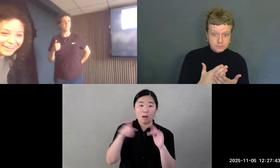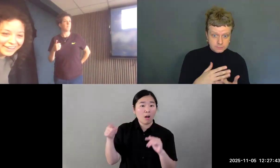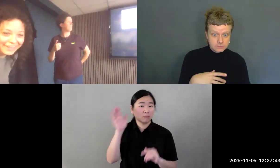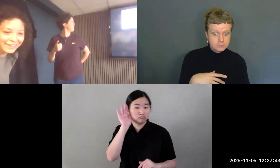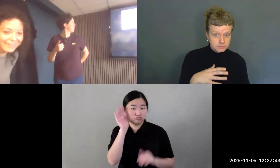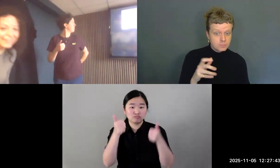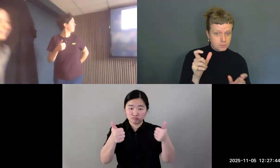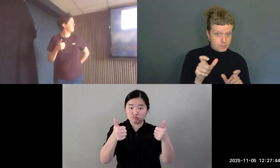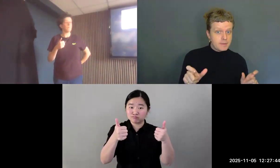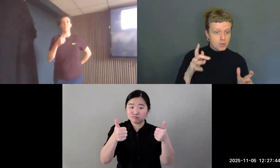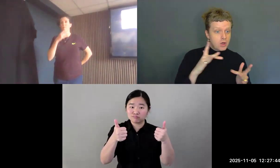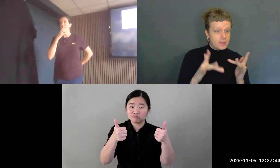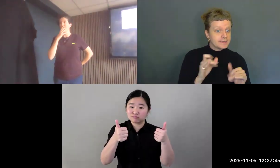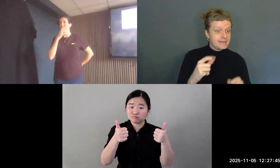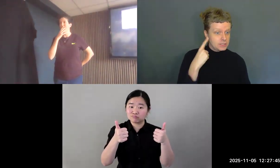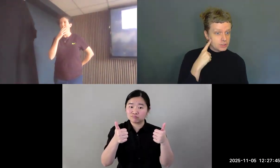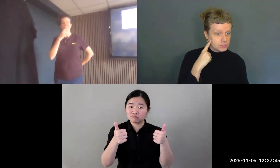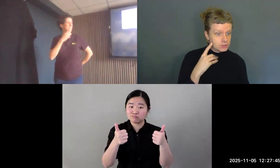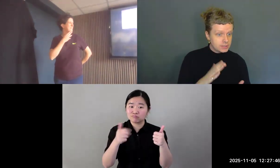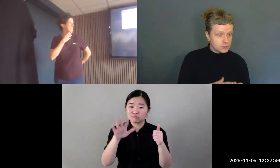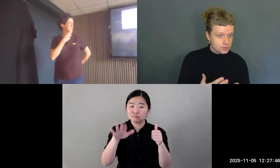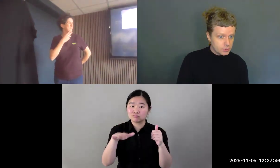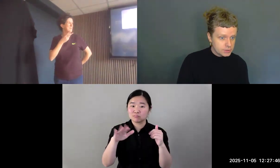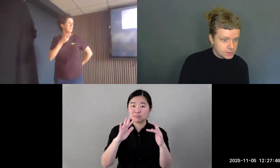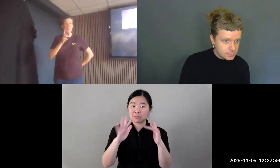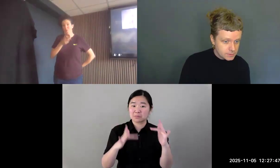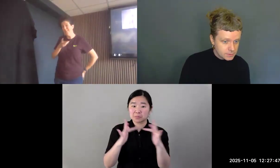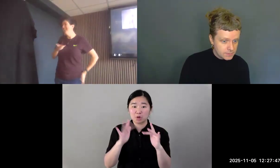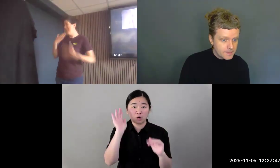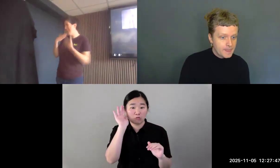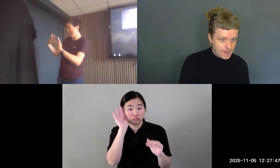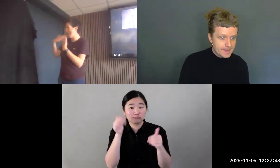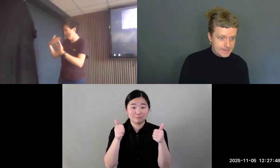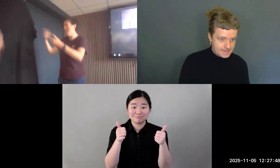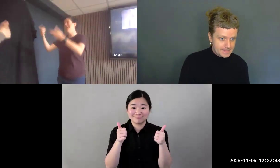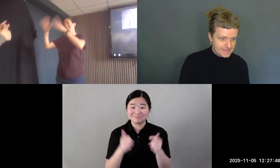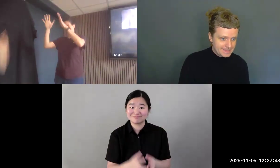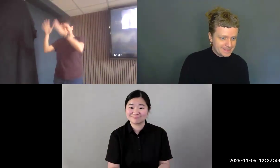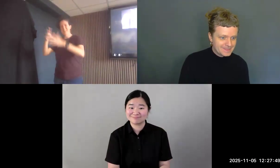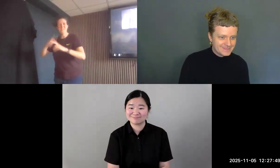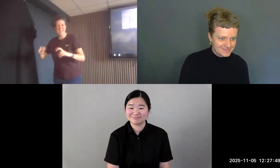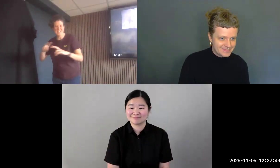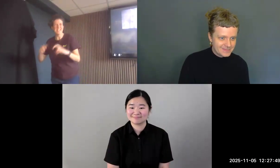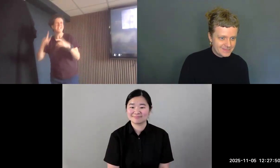The people online can hear the interpreter, it seems.